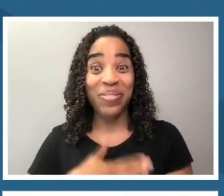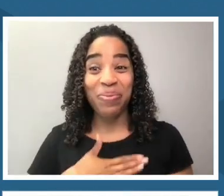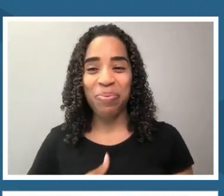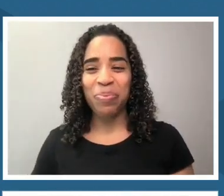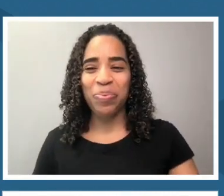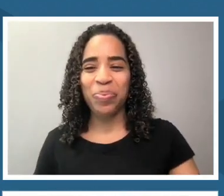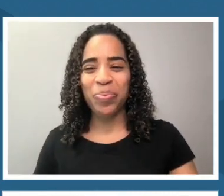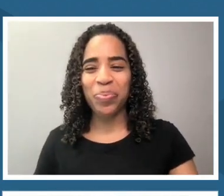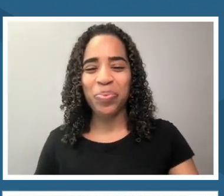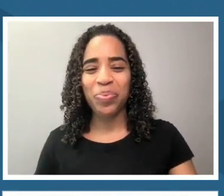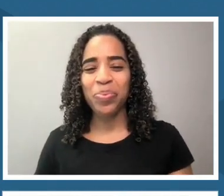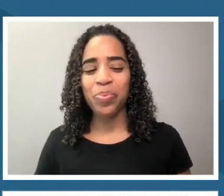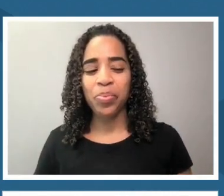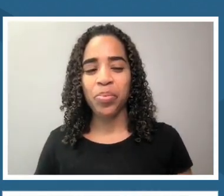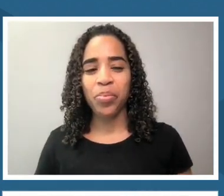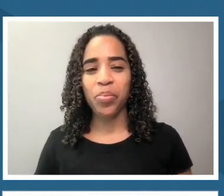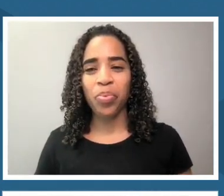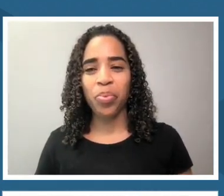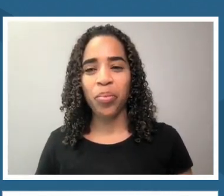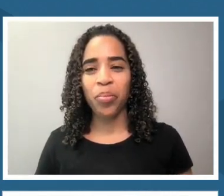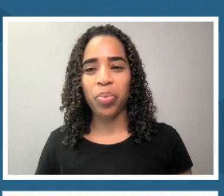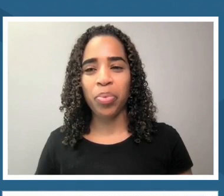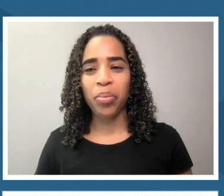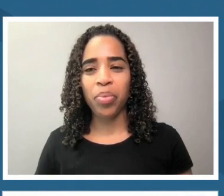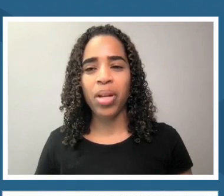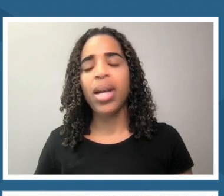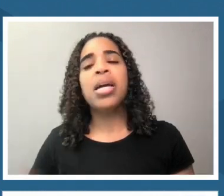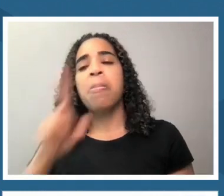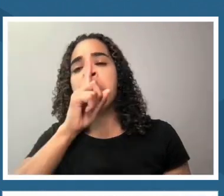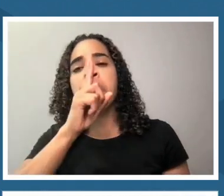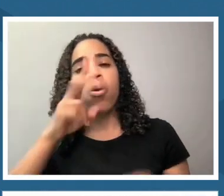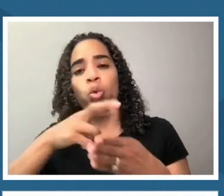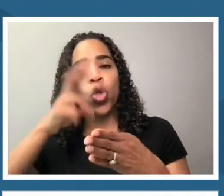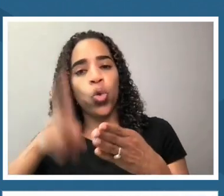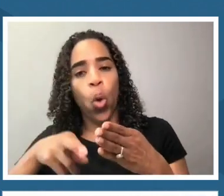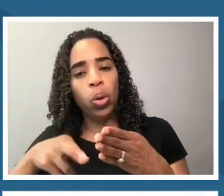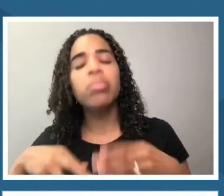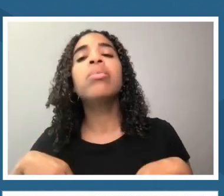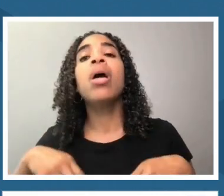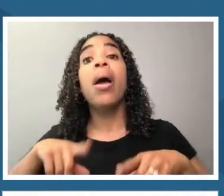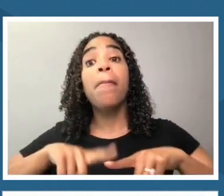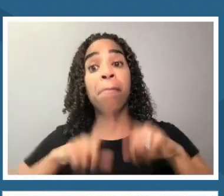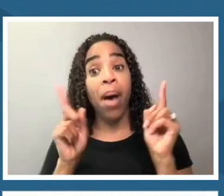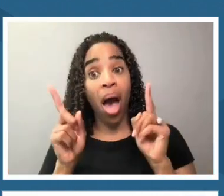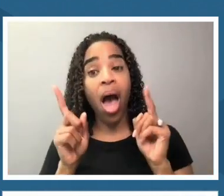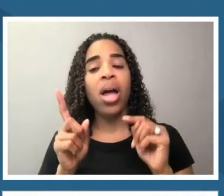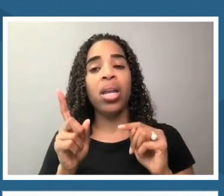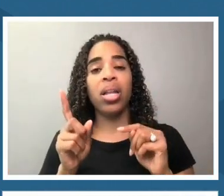um i cannot show you a result yet